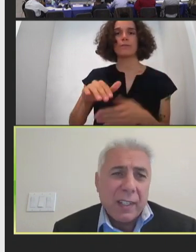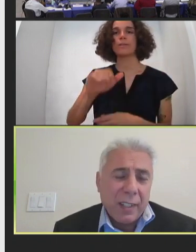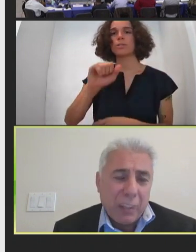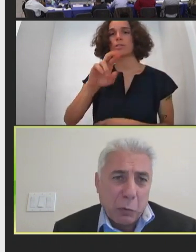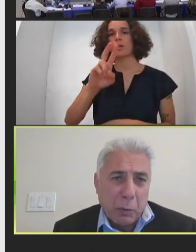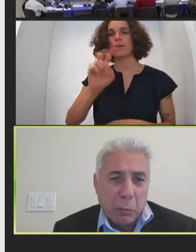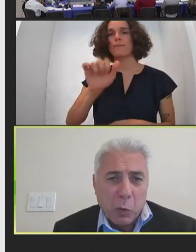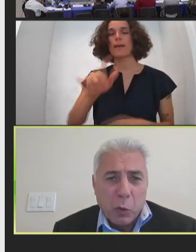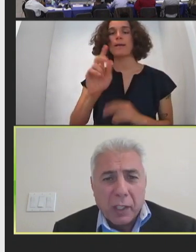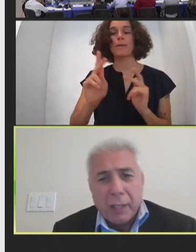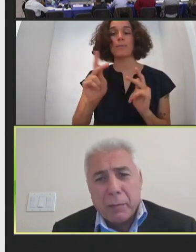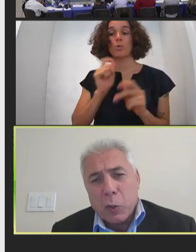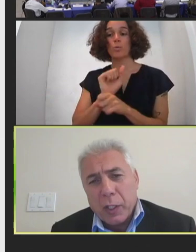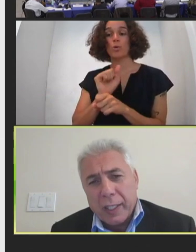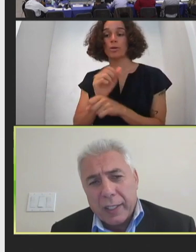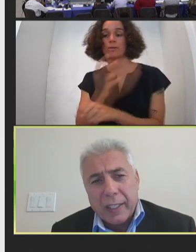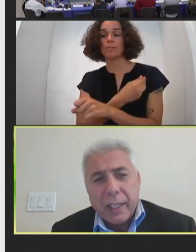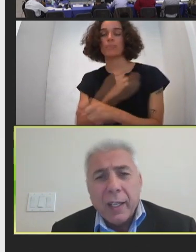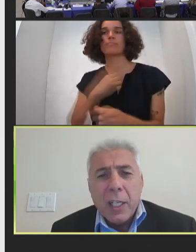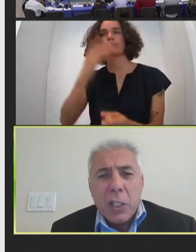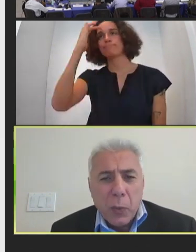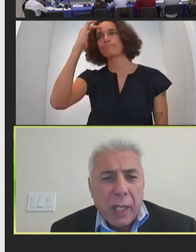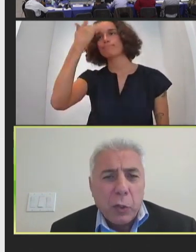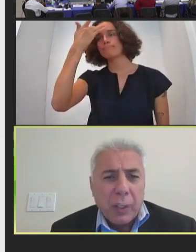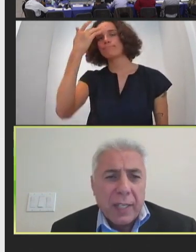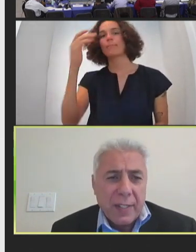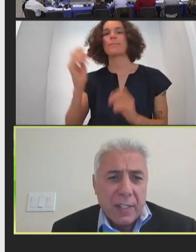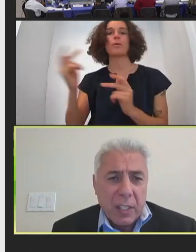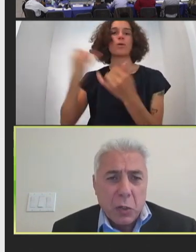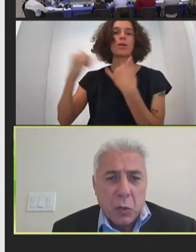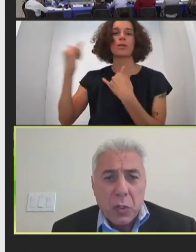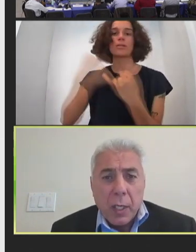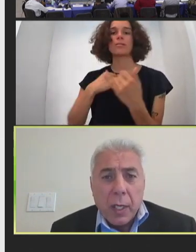tired of people calling them and collecting data. So, we had to address these issues.